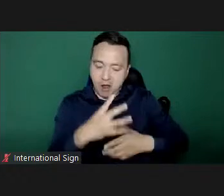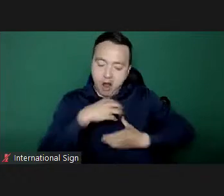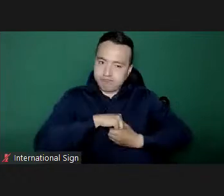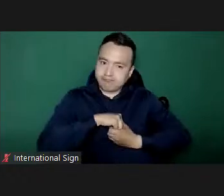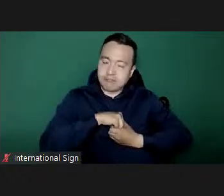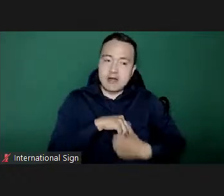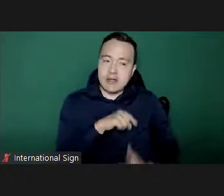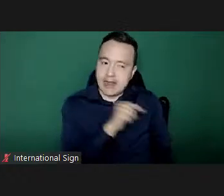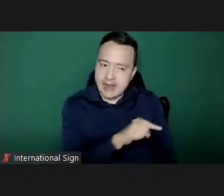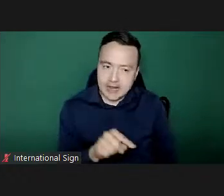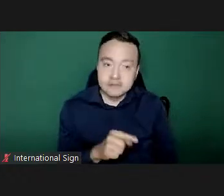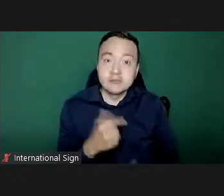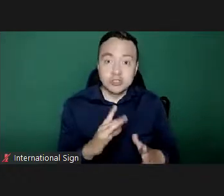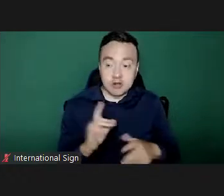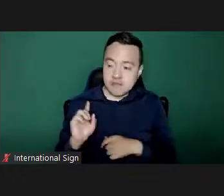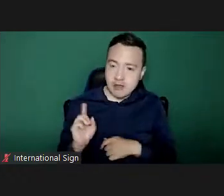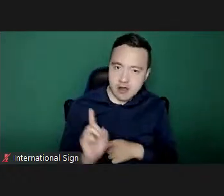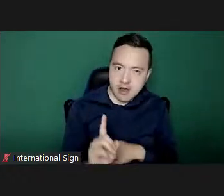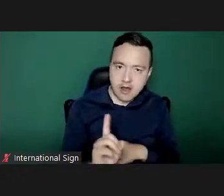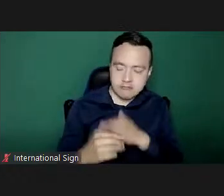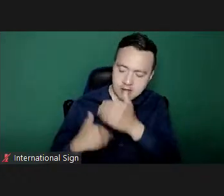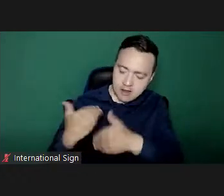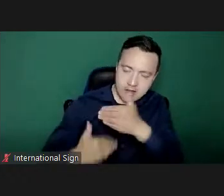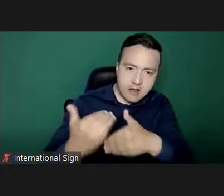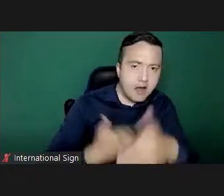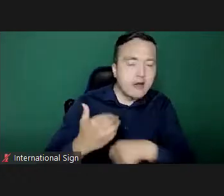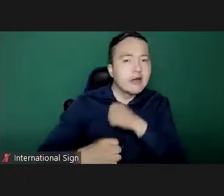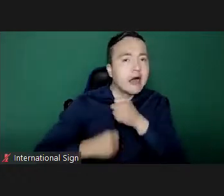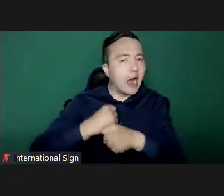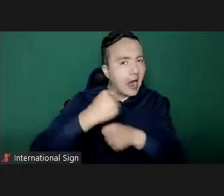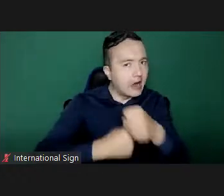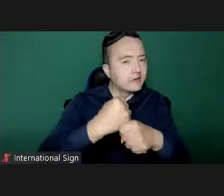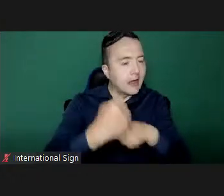It has since gotten support from various institutions.